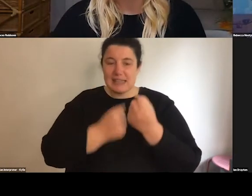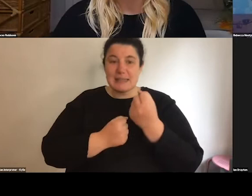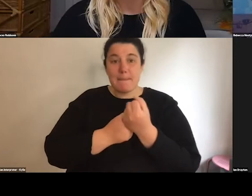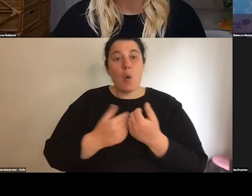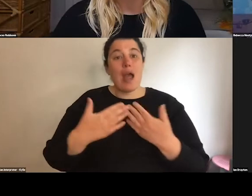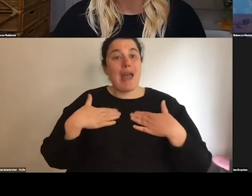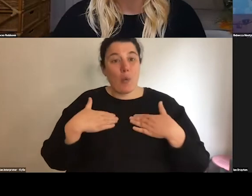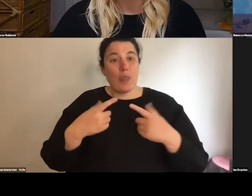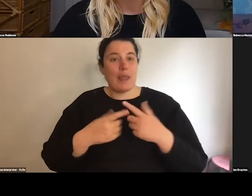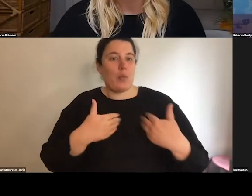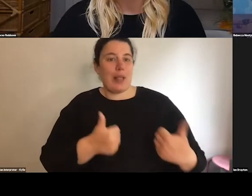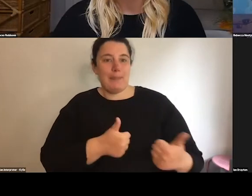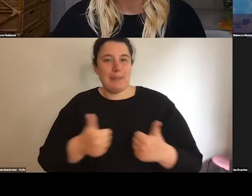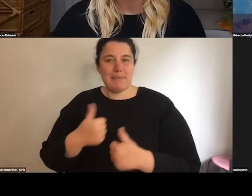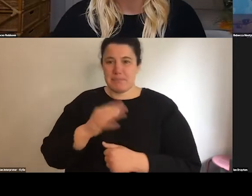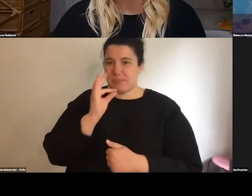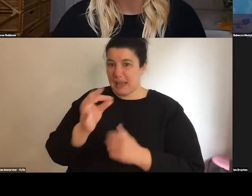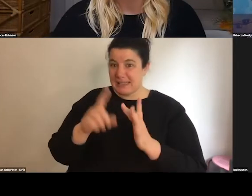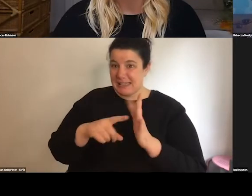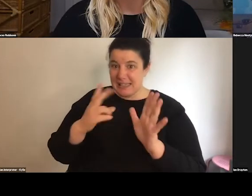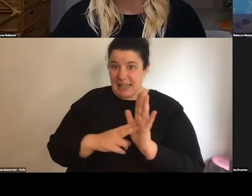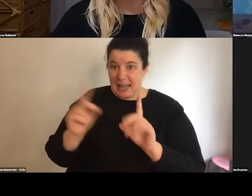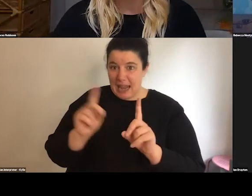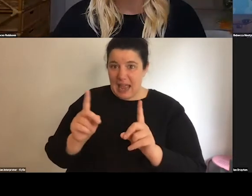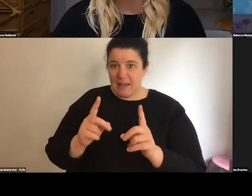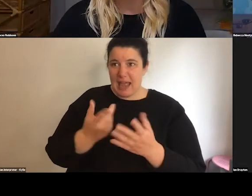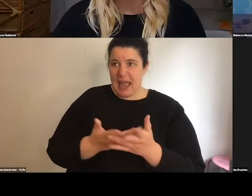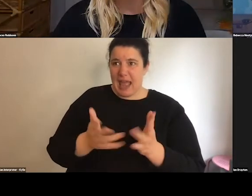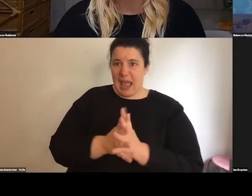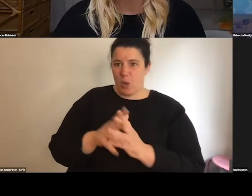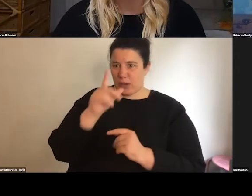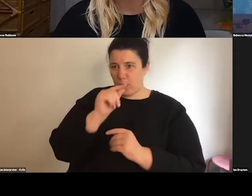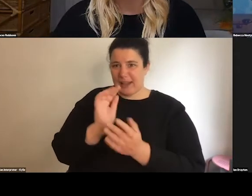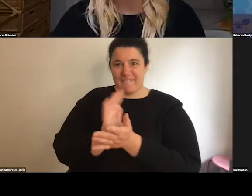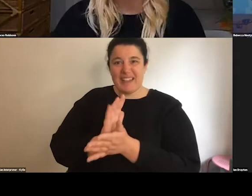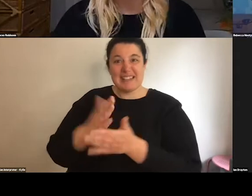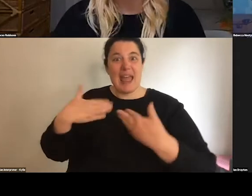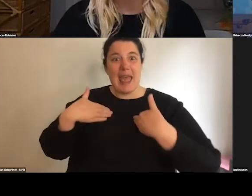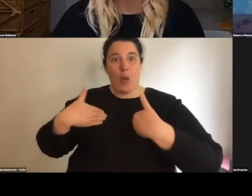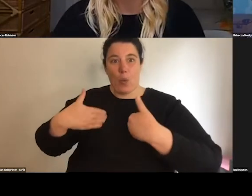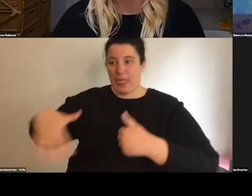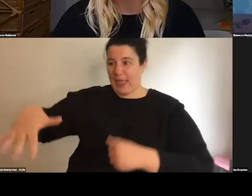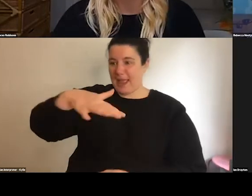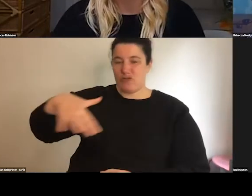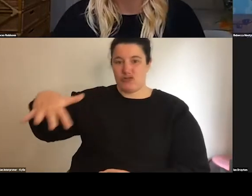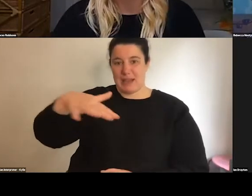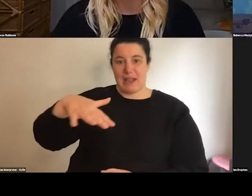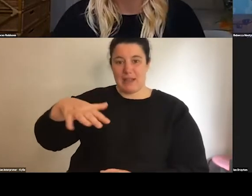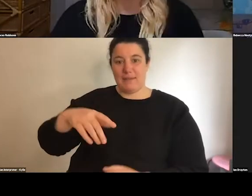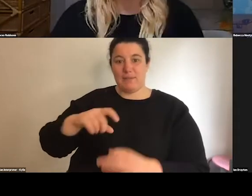Ian, how do we convince the health sector? How do we get a seat at that coming up in our Q&A box as well?